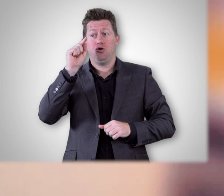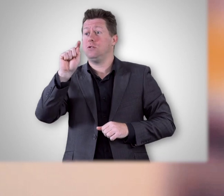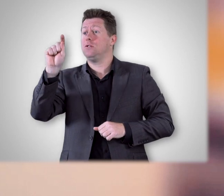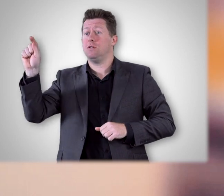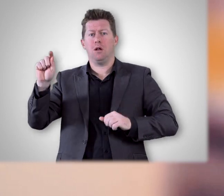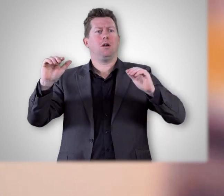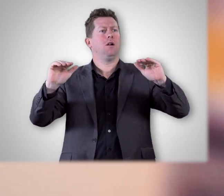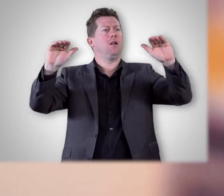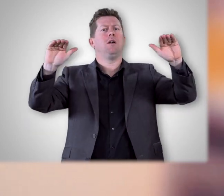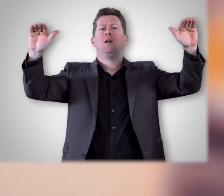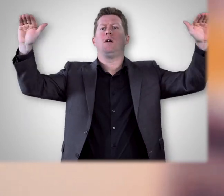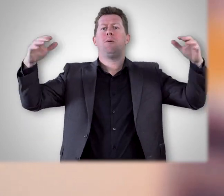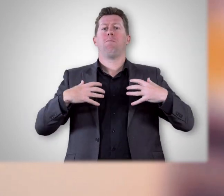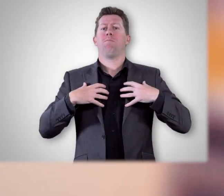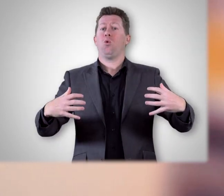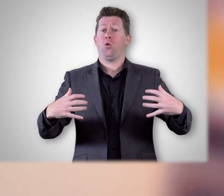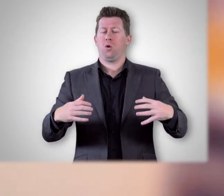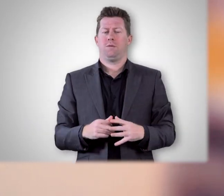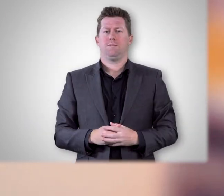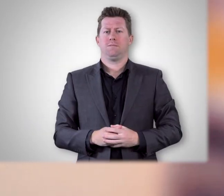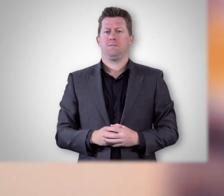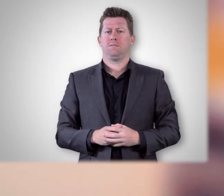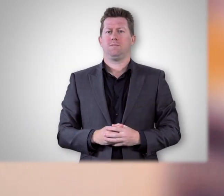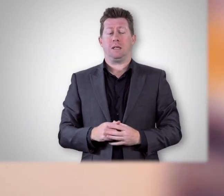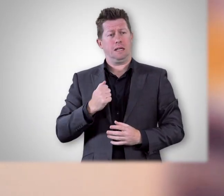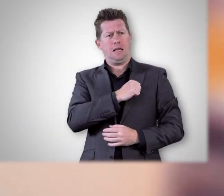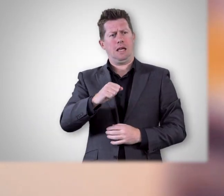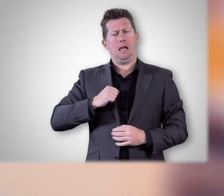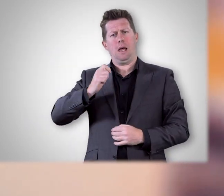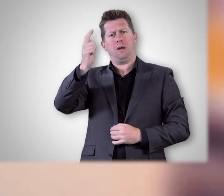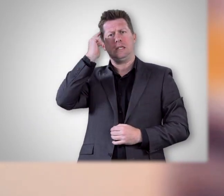teachers and help build their capability. We’re asking our teachers, you know, how do